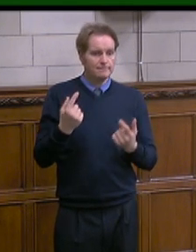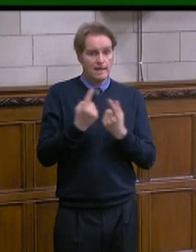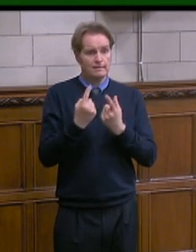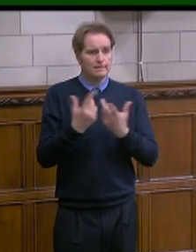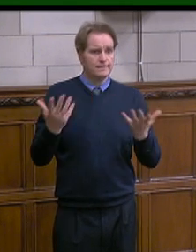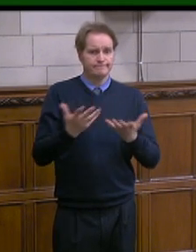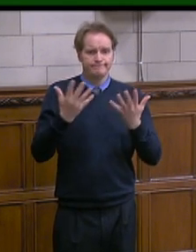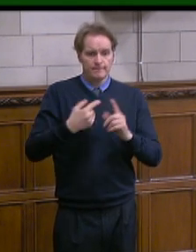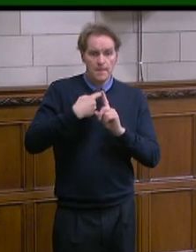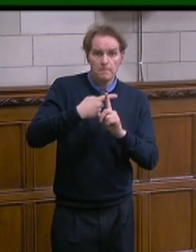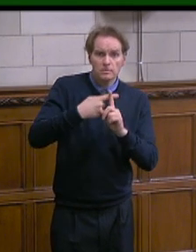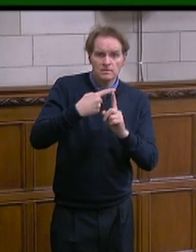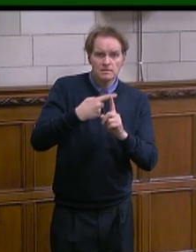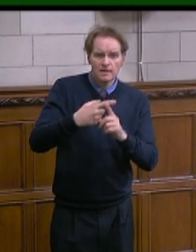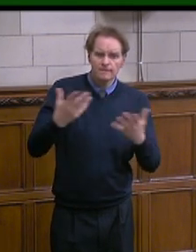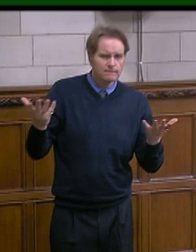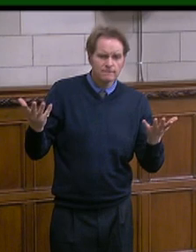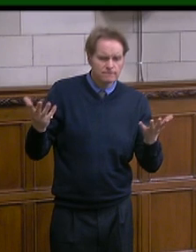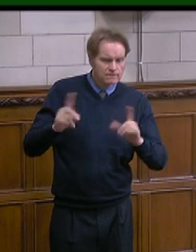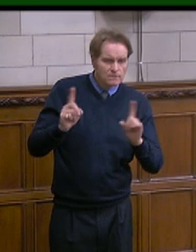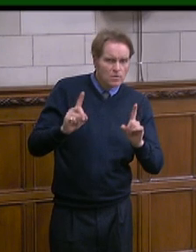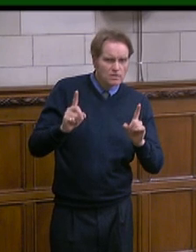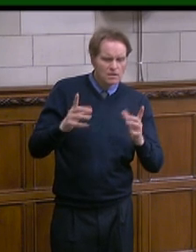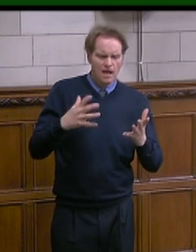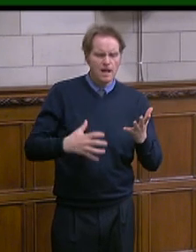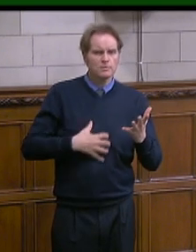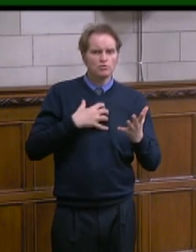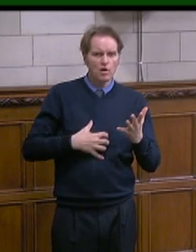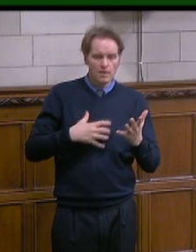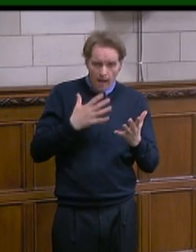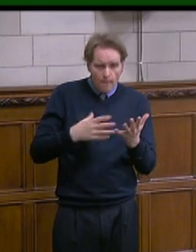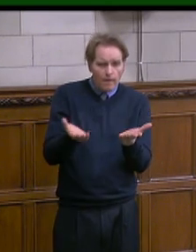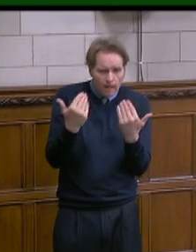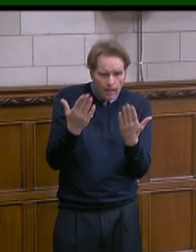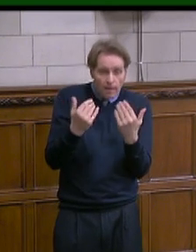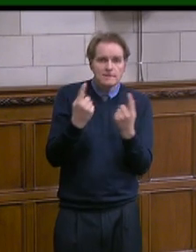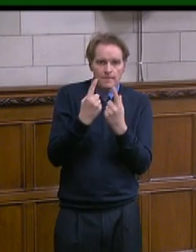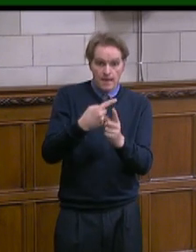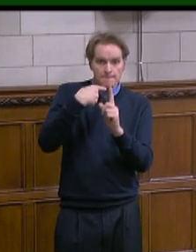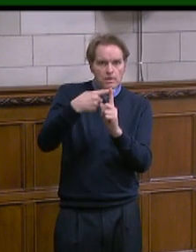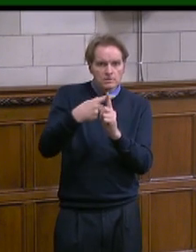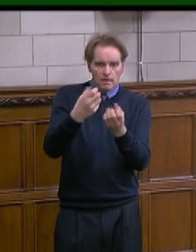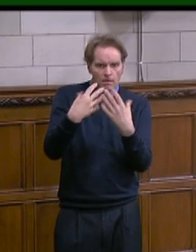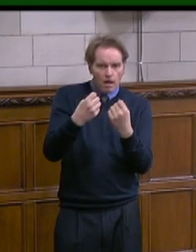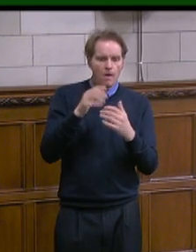No, I will be more than surprised—I will be delighted if he can say something more positive on the subject.